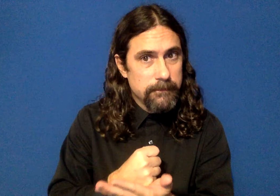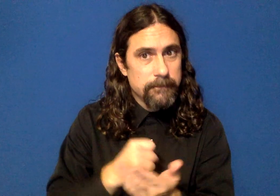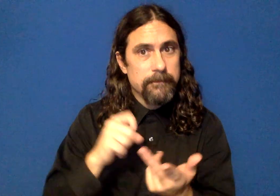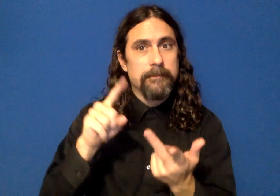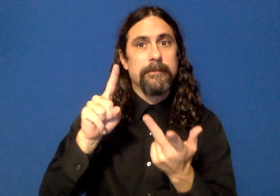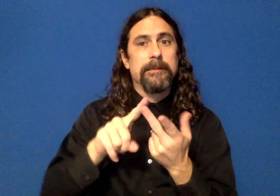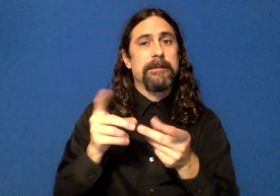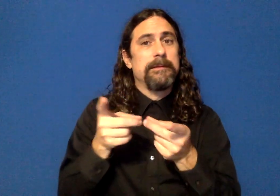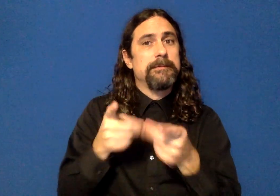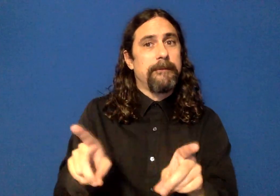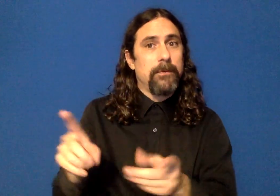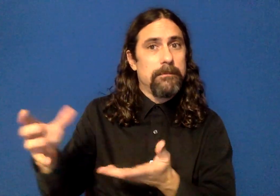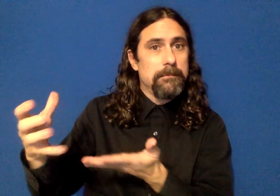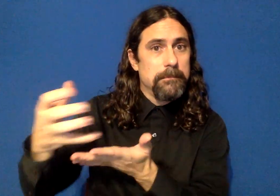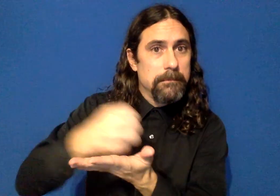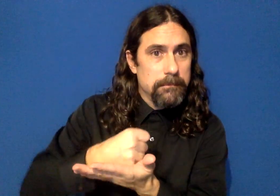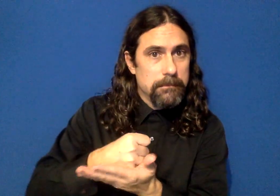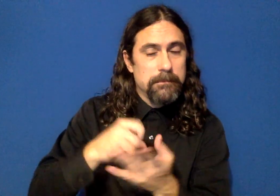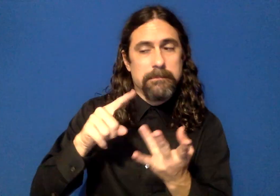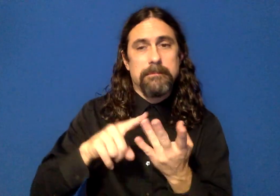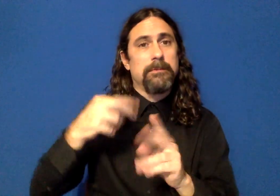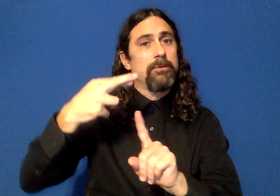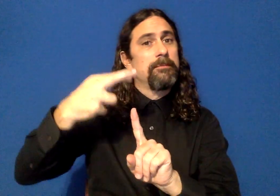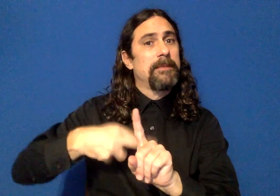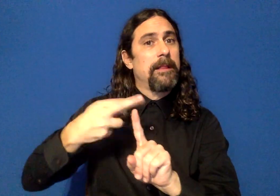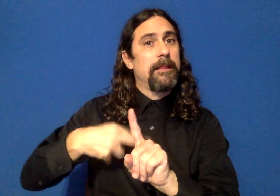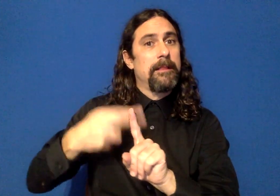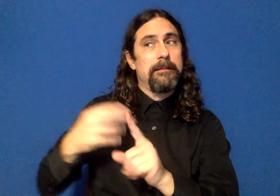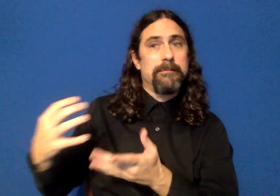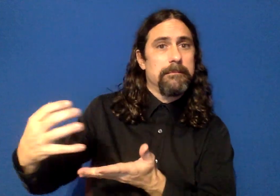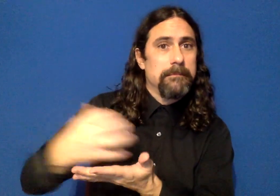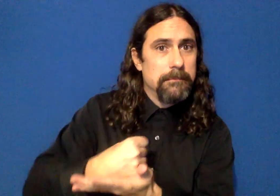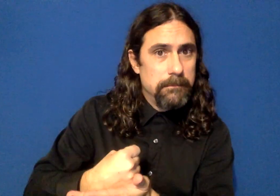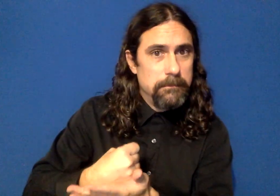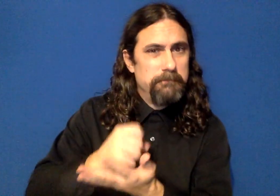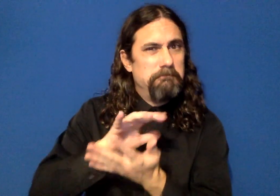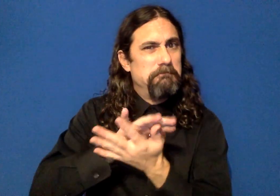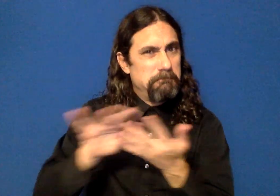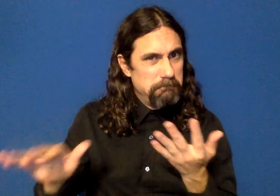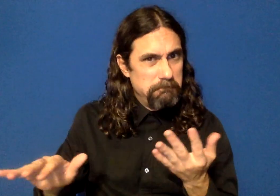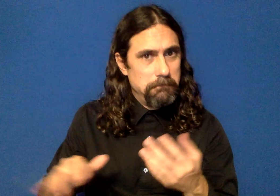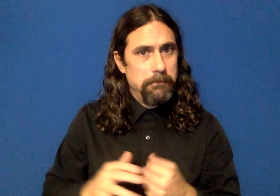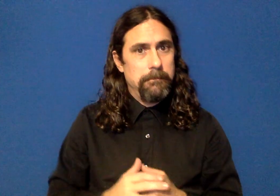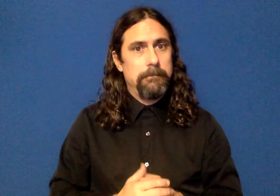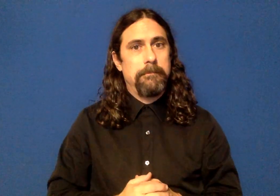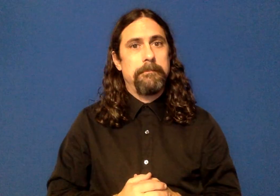(child support, gift income, alimony, rental income, etc.).